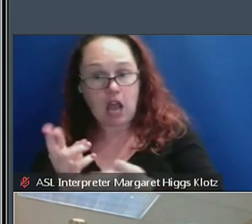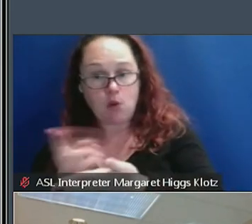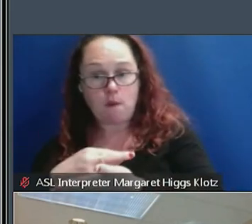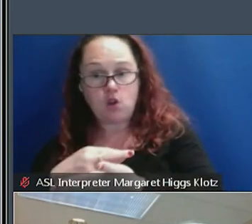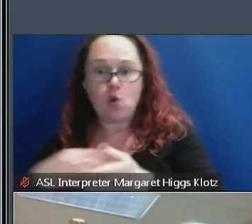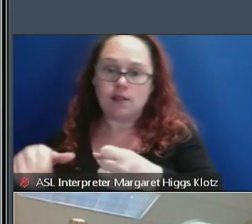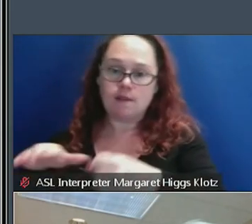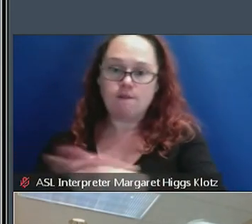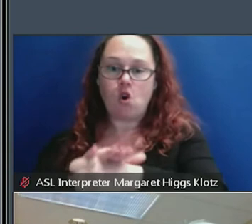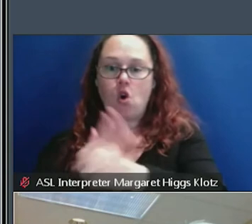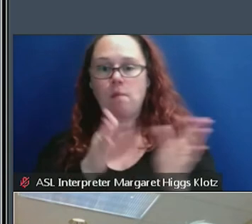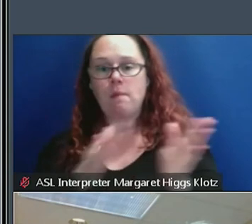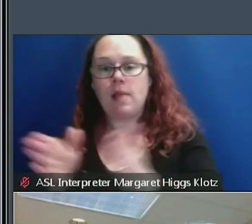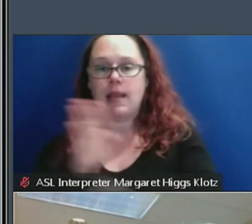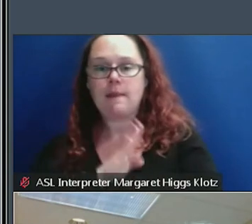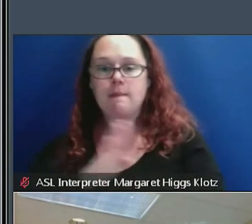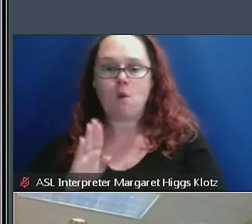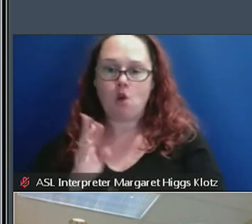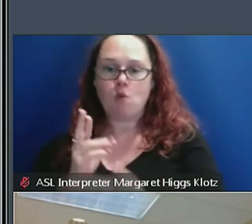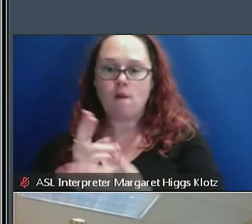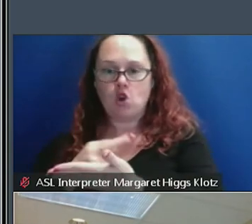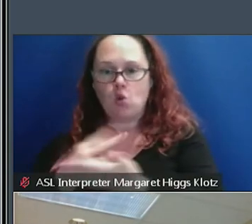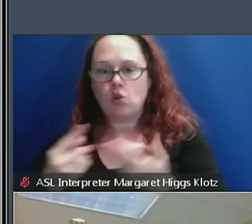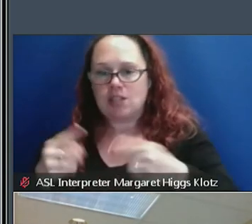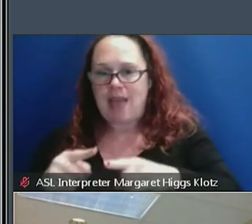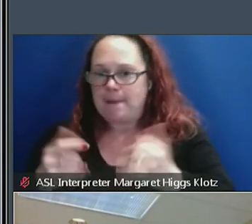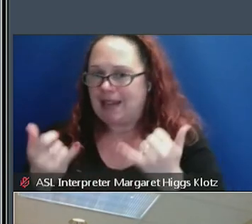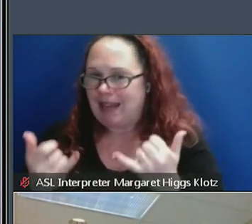which we're doing. Now. And I.